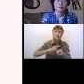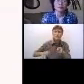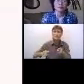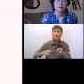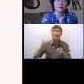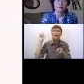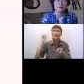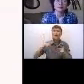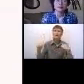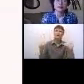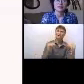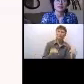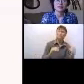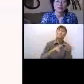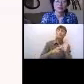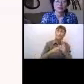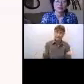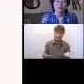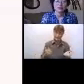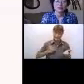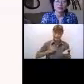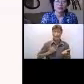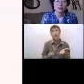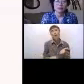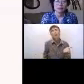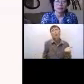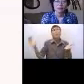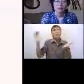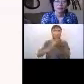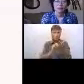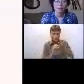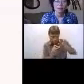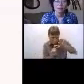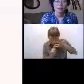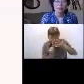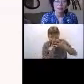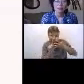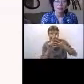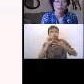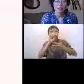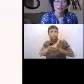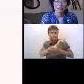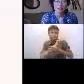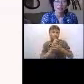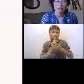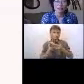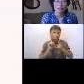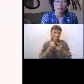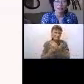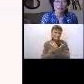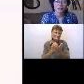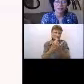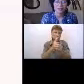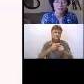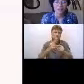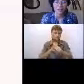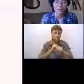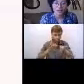Pam says, “White passing is very much committed to assumptions made on physical attributes